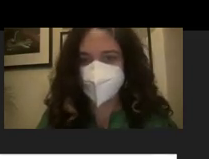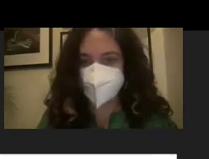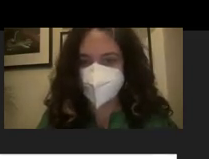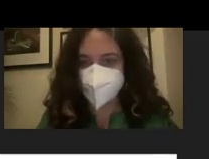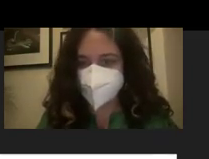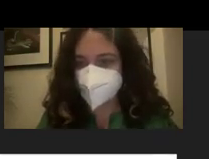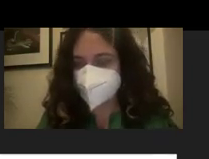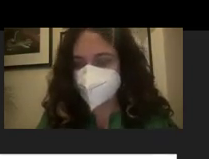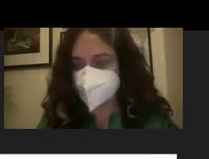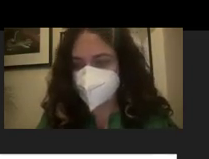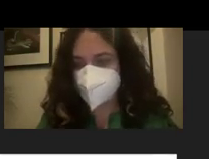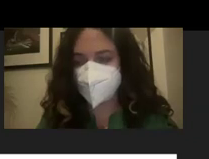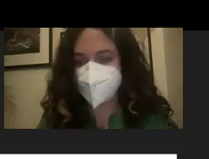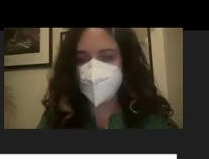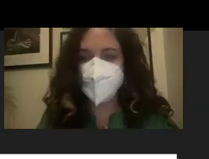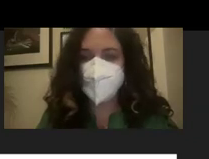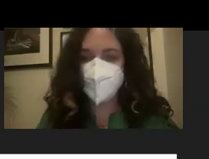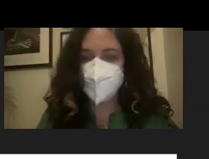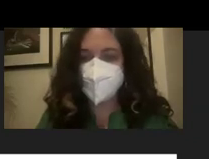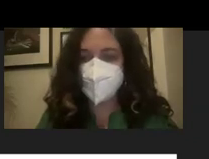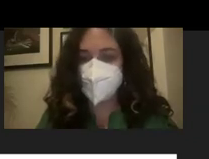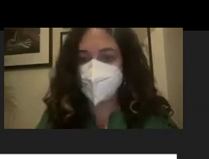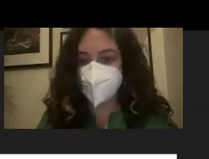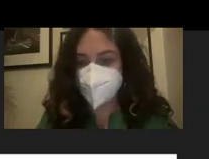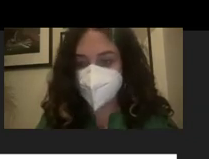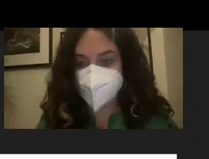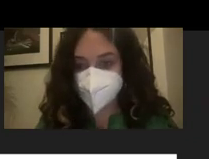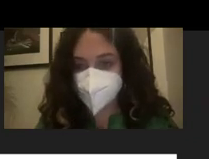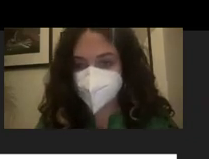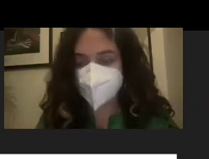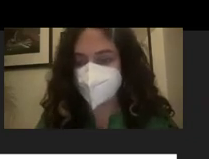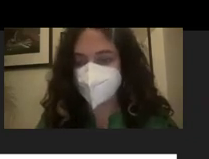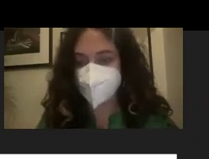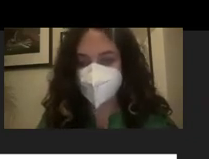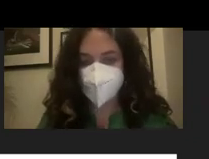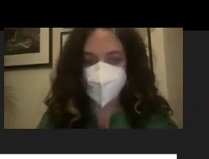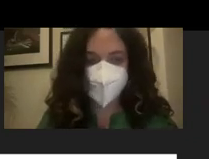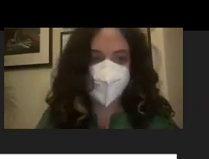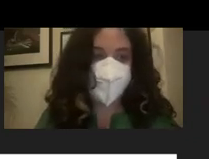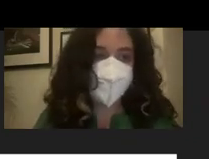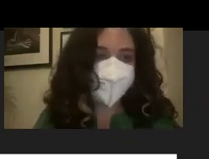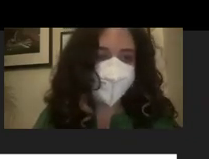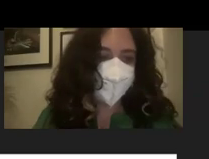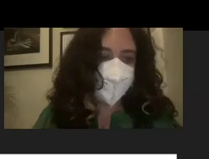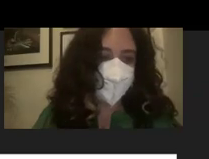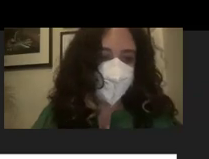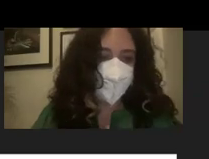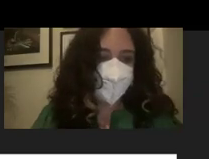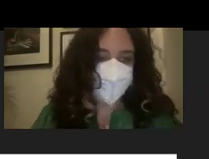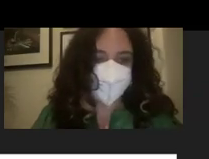lieutenant governor this was a major headline old people should voluntarily die to save the economy